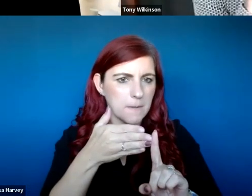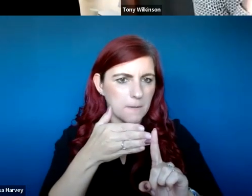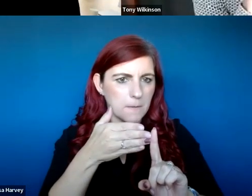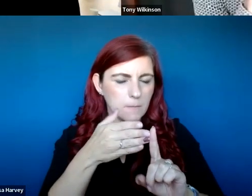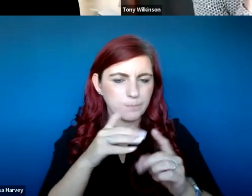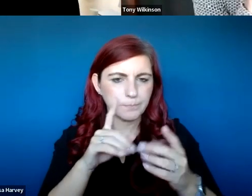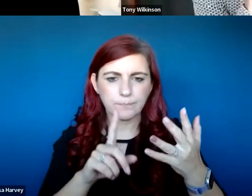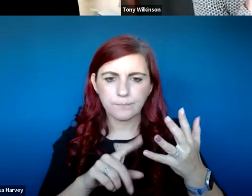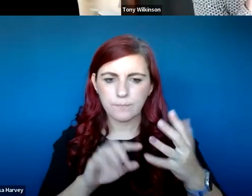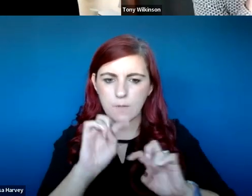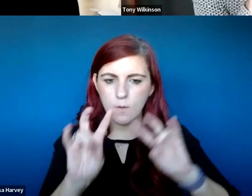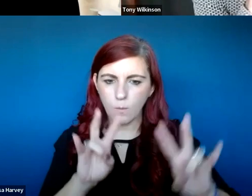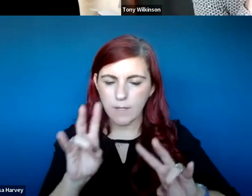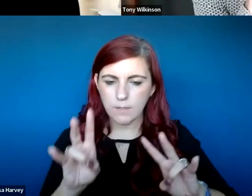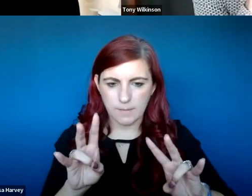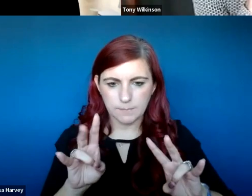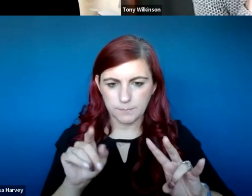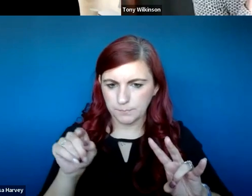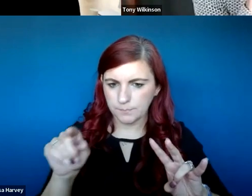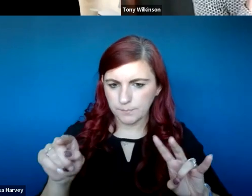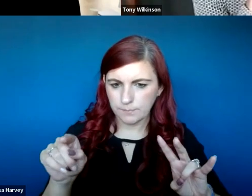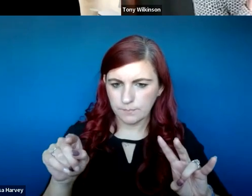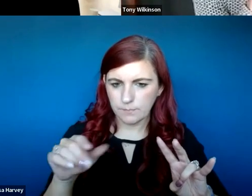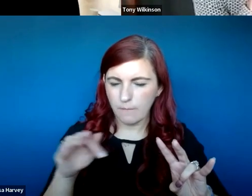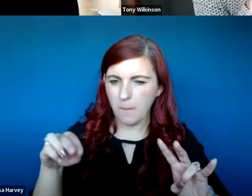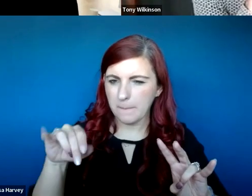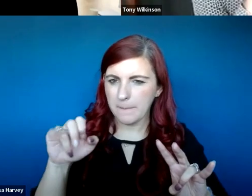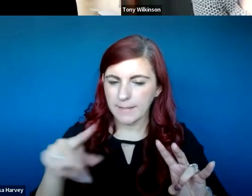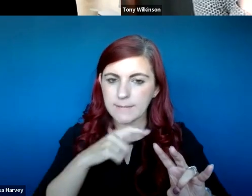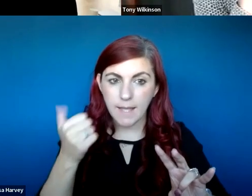Another question from Megan, is there any plans to try and fill the data gaps for